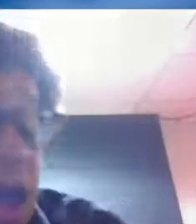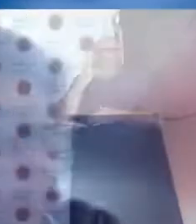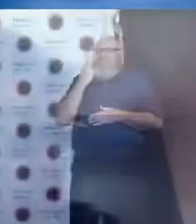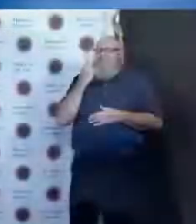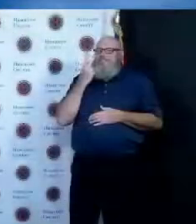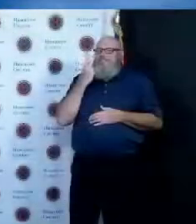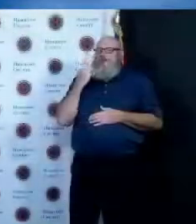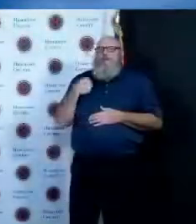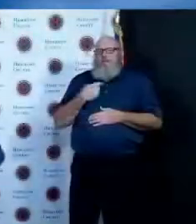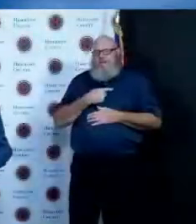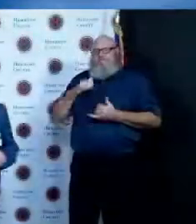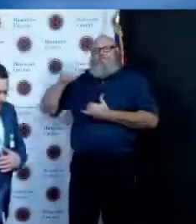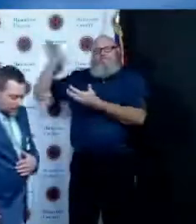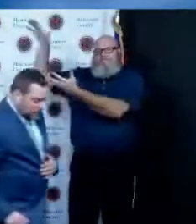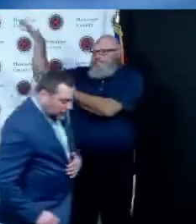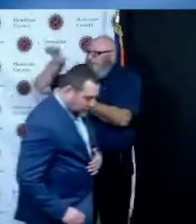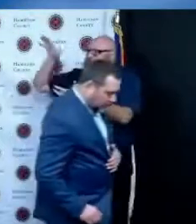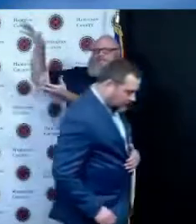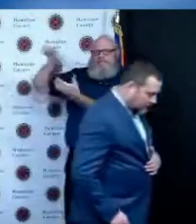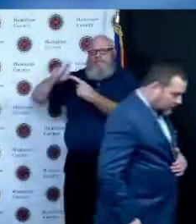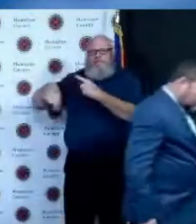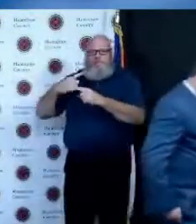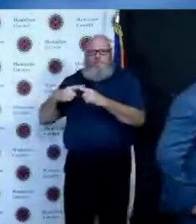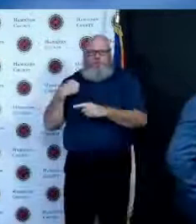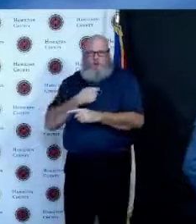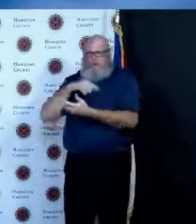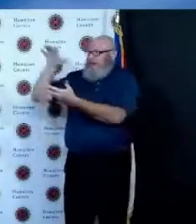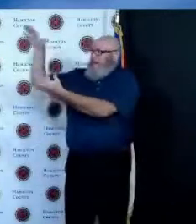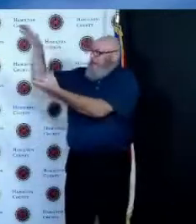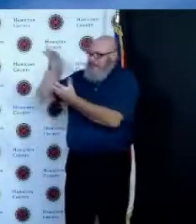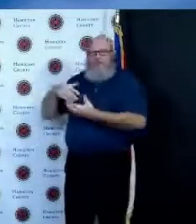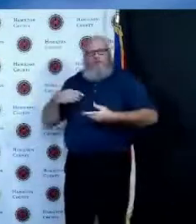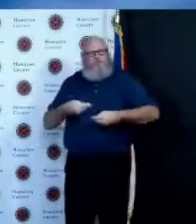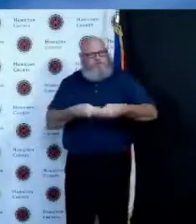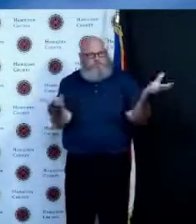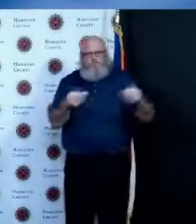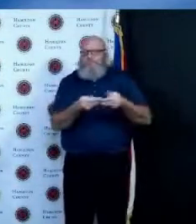I just wanted a quick follow-up on contact tracing within the region